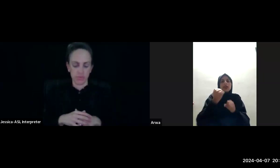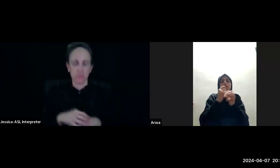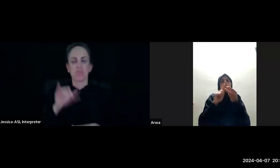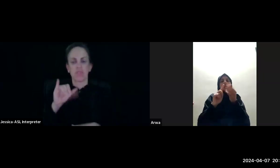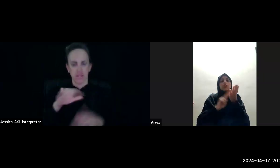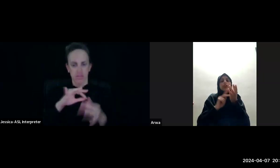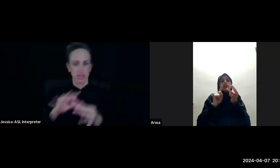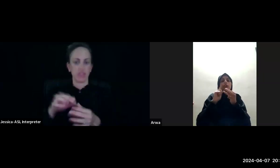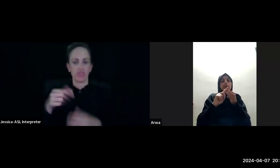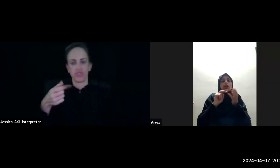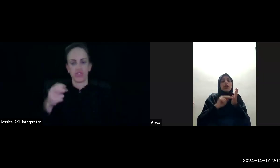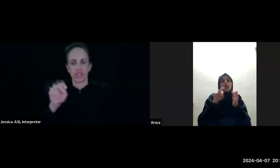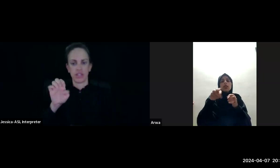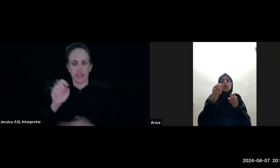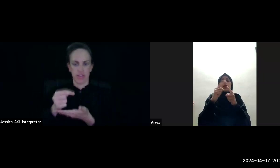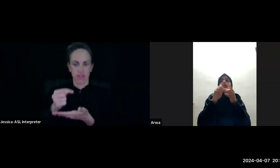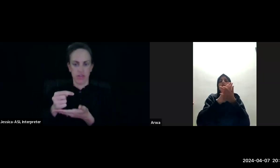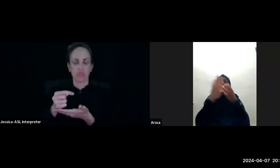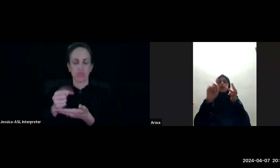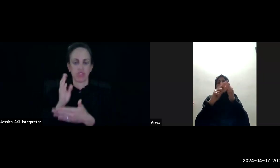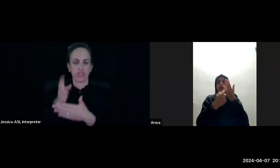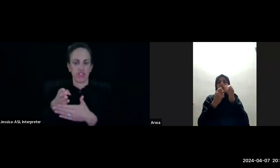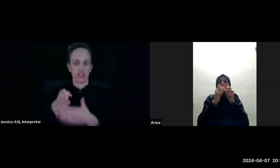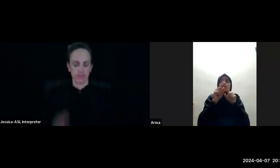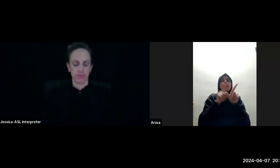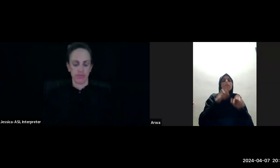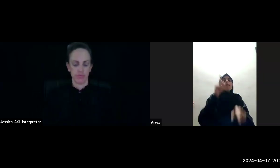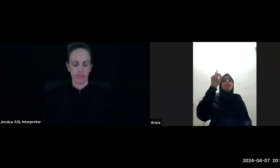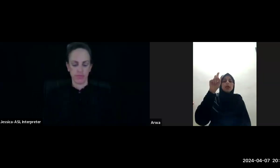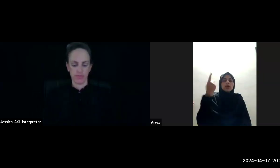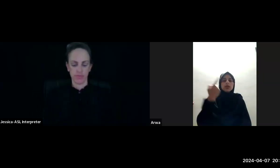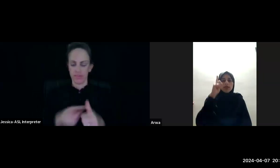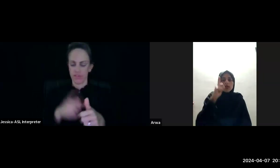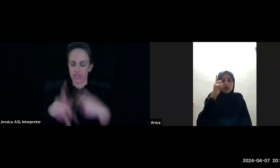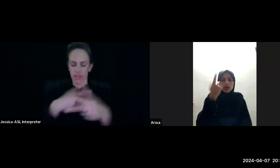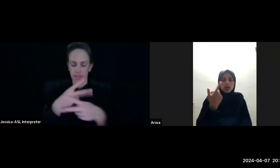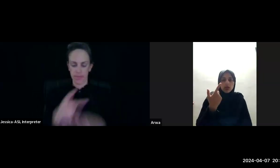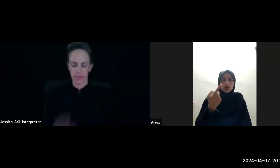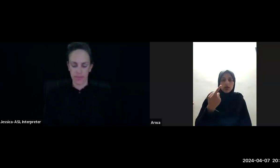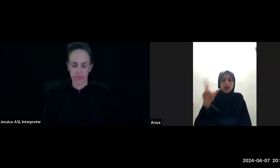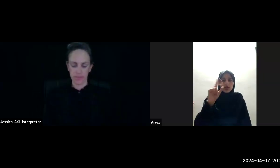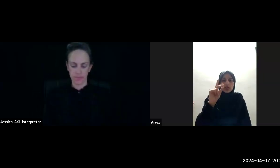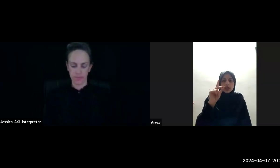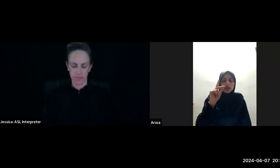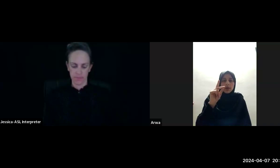or DNA interventions which is the first uh type. now in the second type there is something called